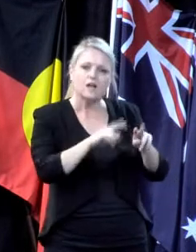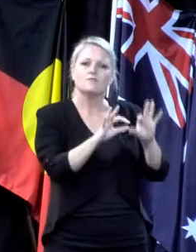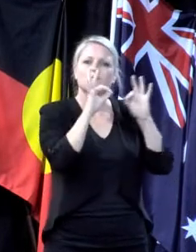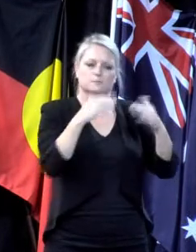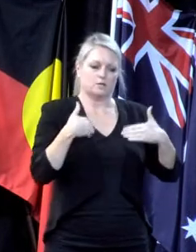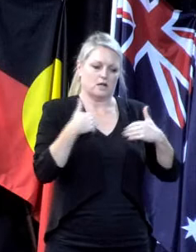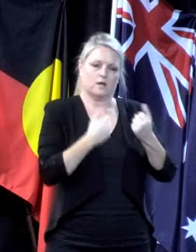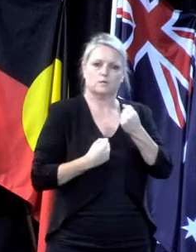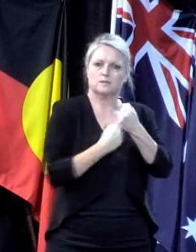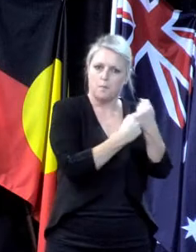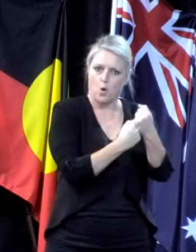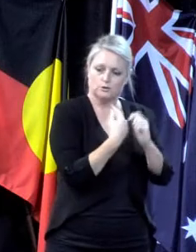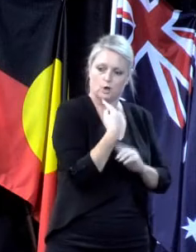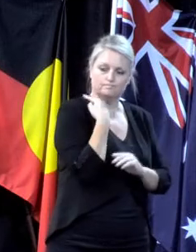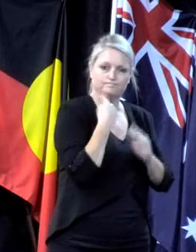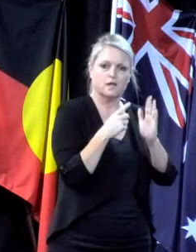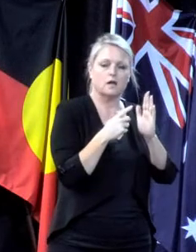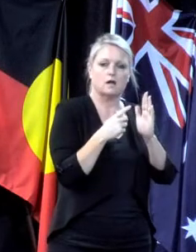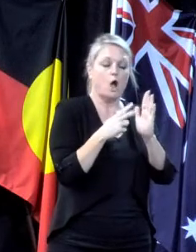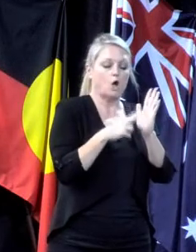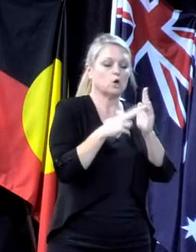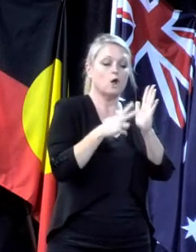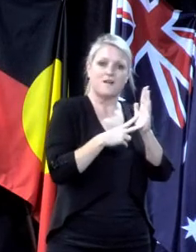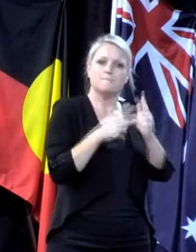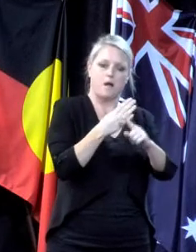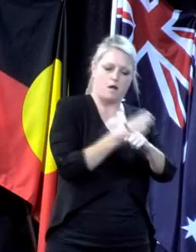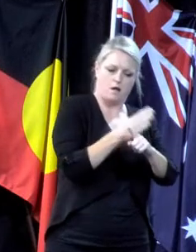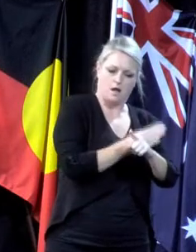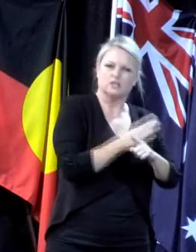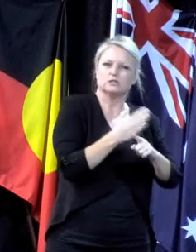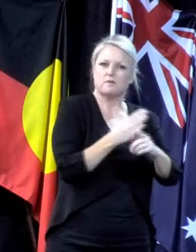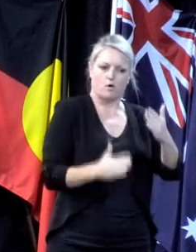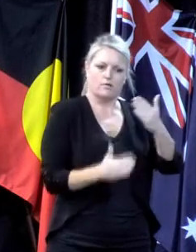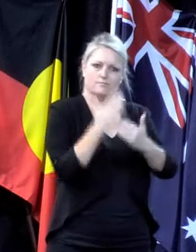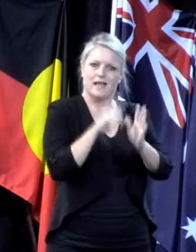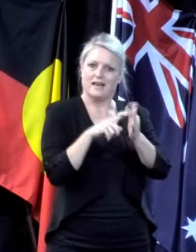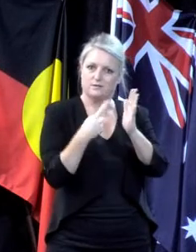prior to the school year in which the resources to be allocated,